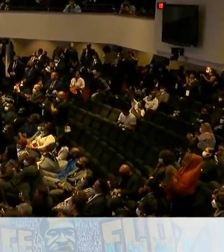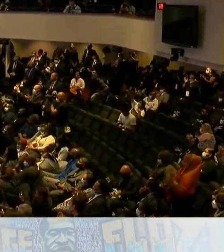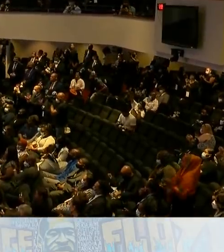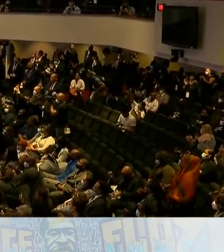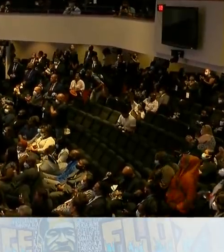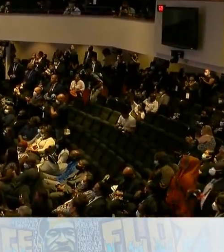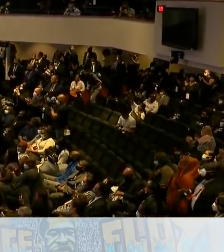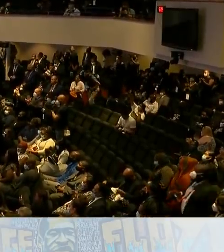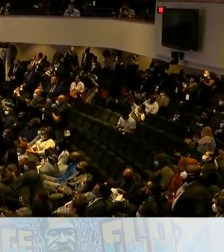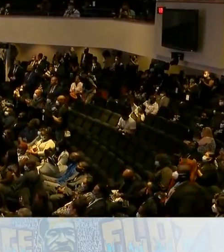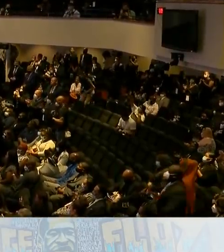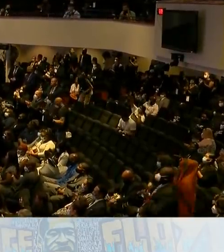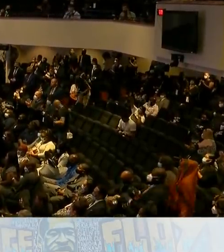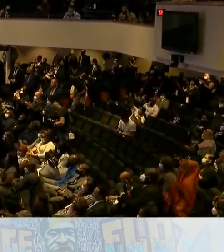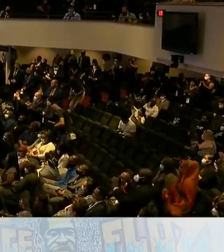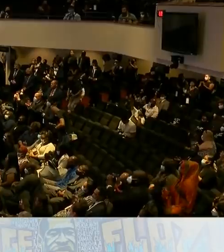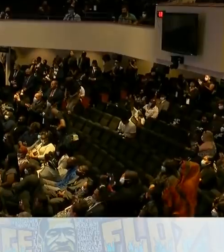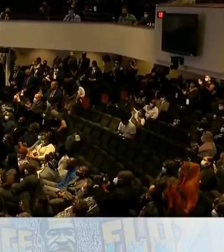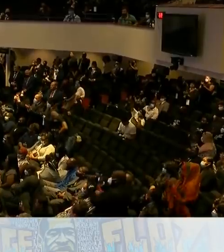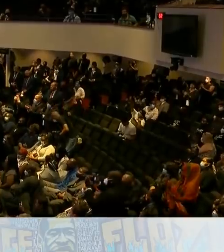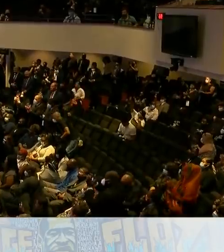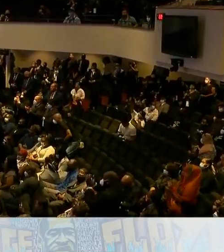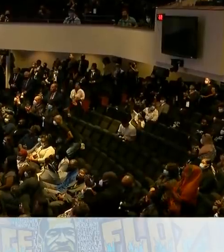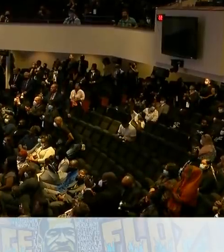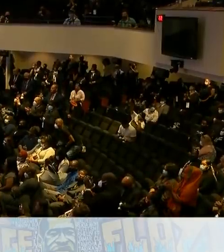TO TELL YOU AMERICA THIS IS THE